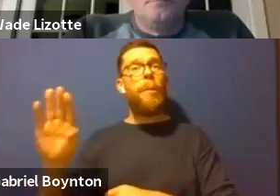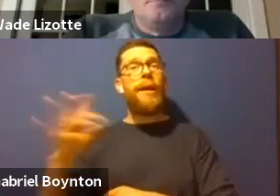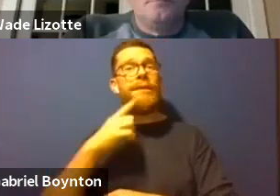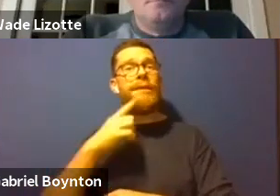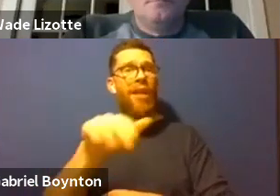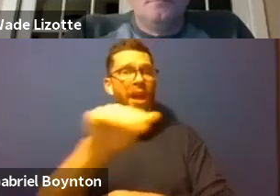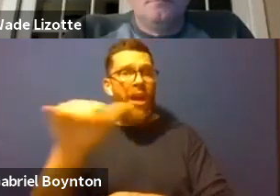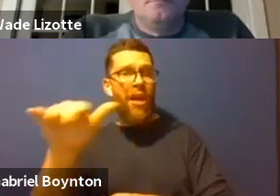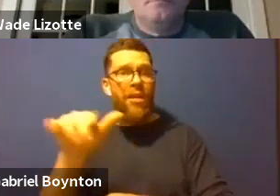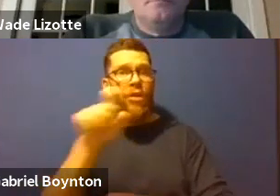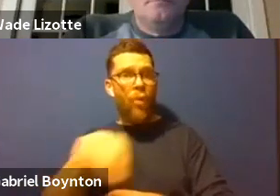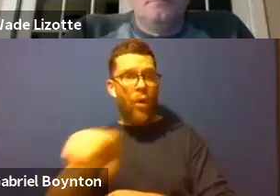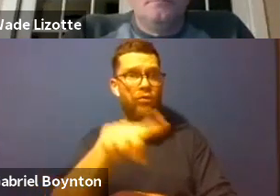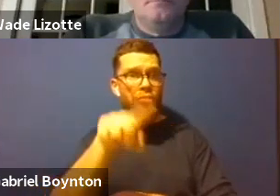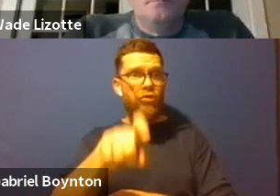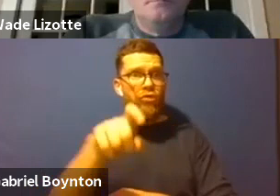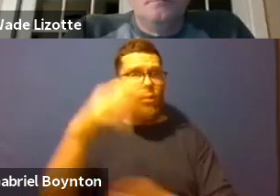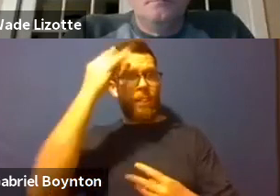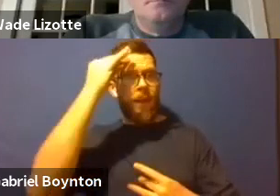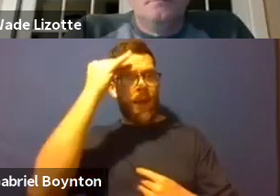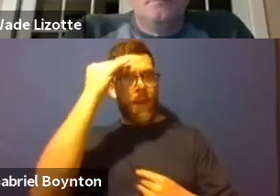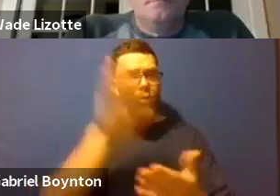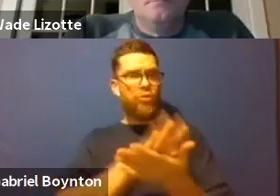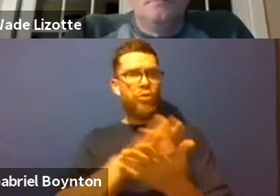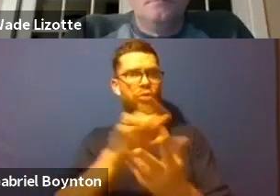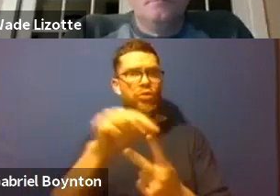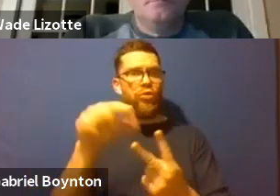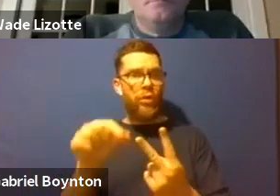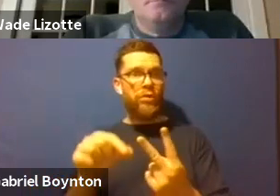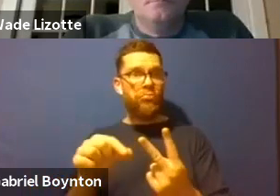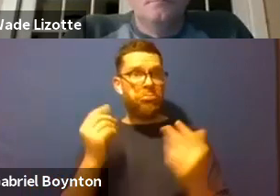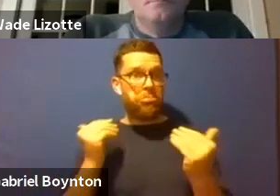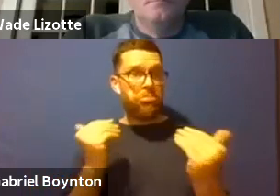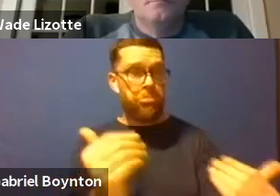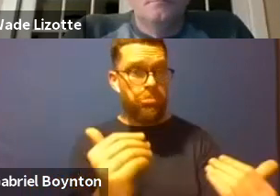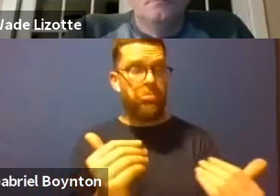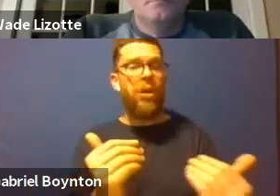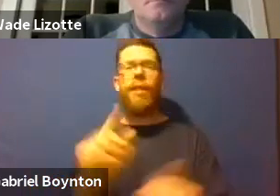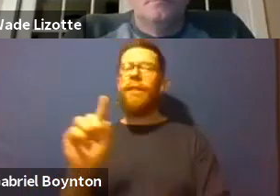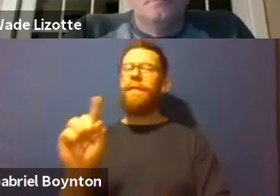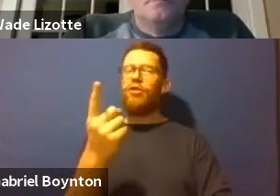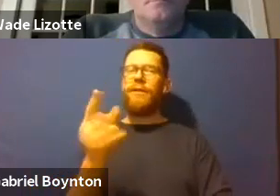Deniz Savas: And we did and we took that money and the first thing we did with it. And I don't think I'm wrong, I could be wrong, but I don't think I am. First thing we did with it.